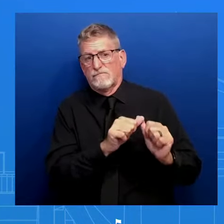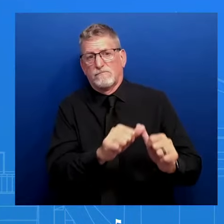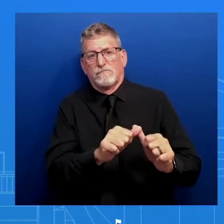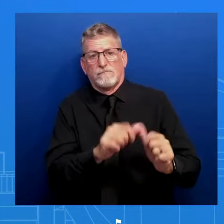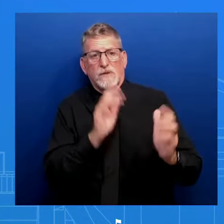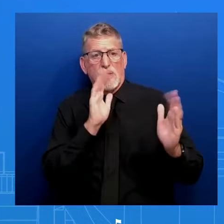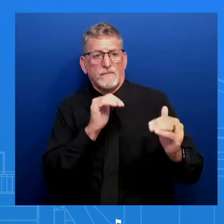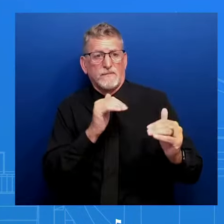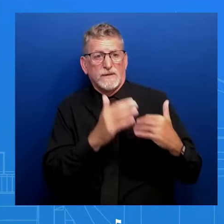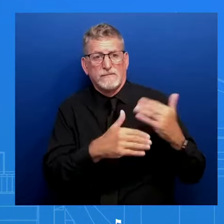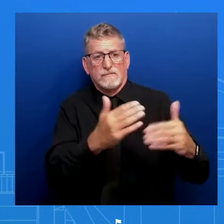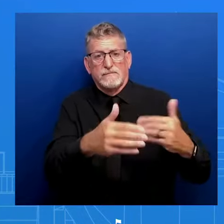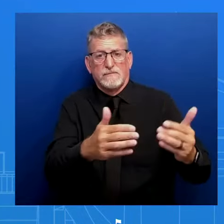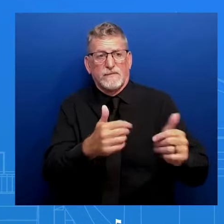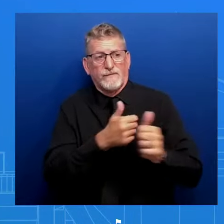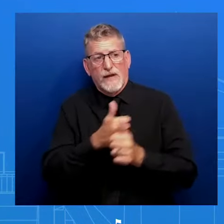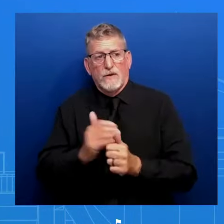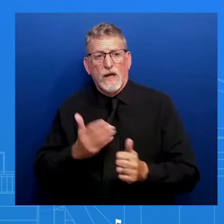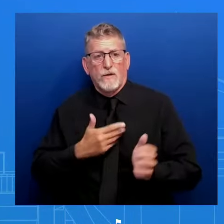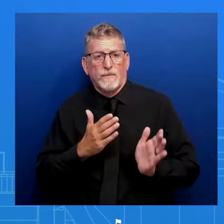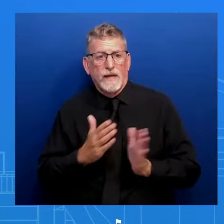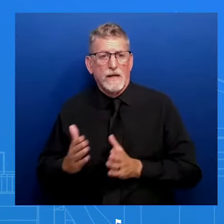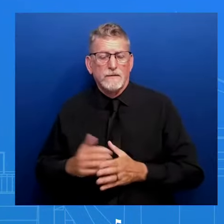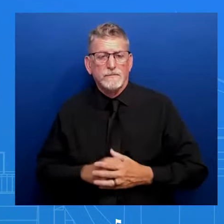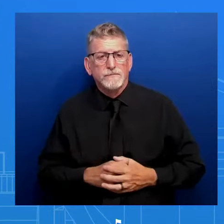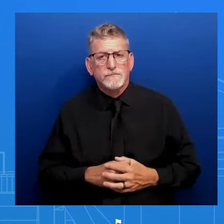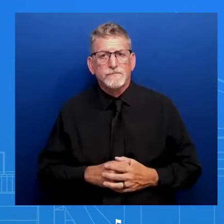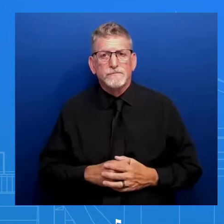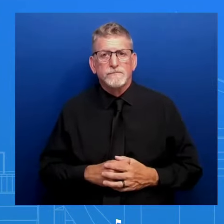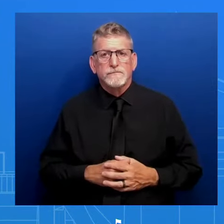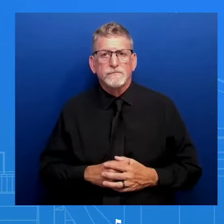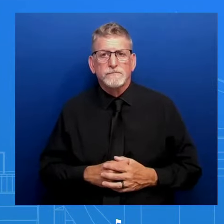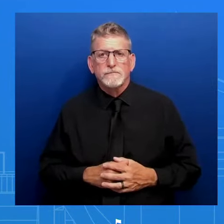The Press: Thanks a lot, Karine. Just the other day, a U.S. drone was damaged